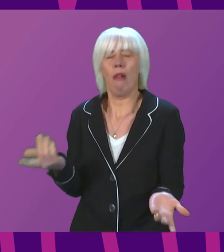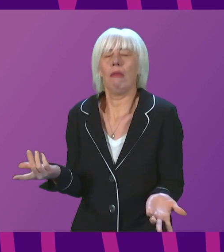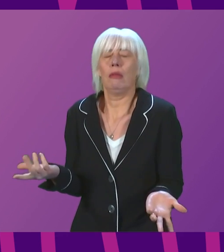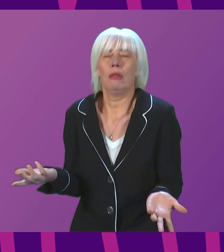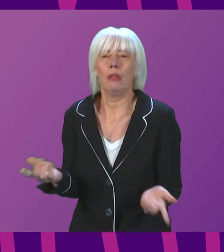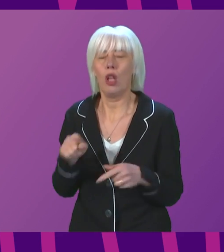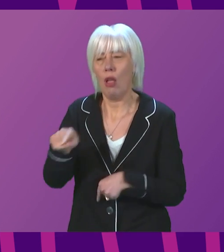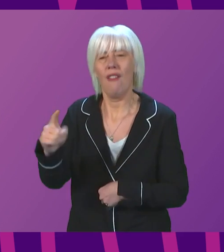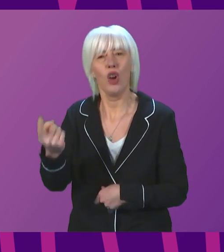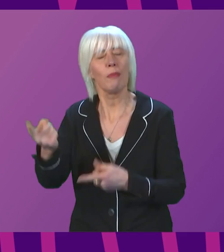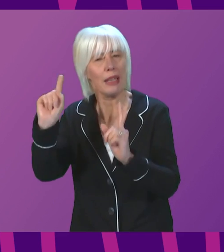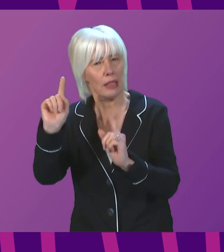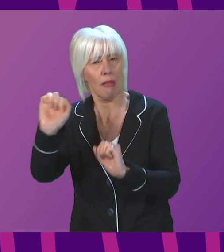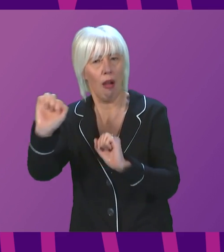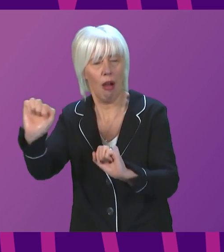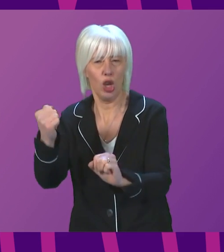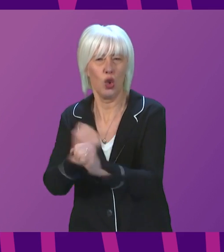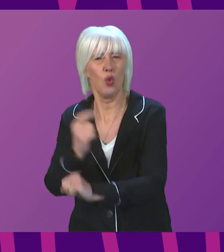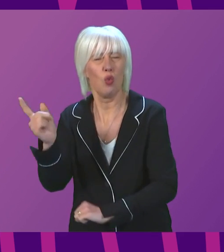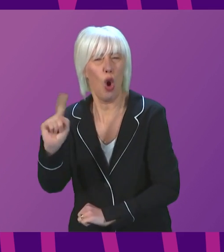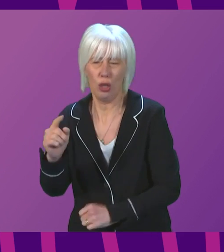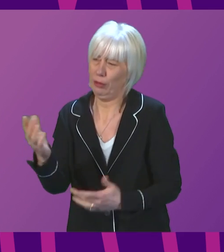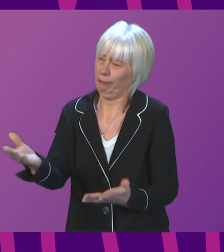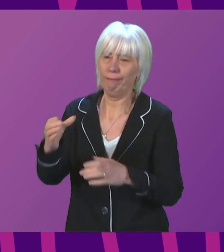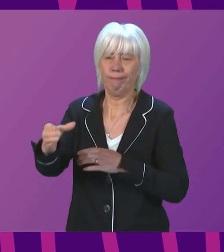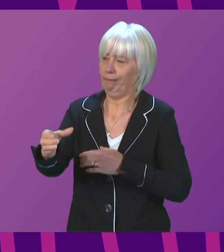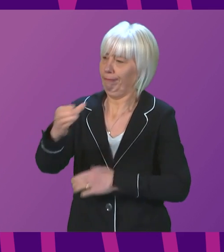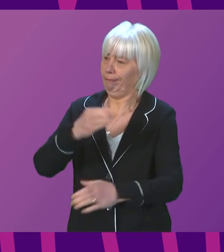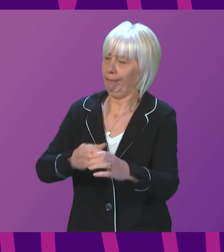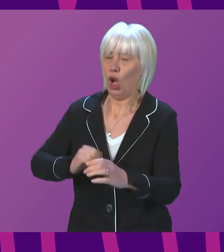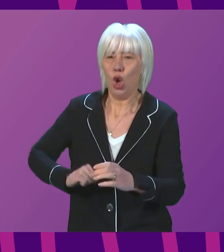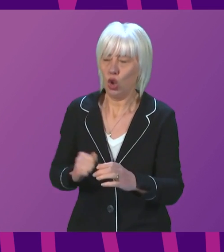All that the First Minister is doing is replacing ScotRail with SNP rail.